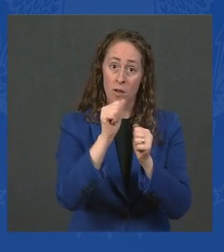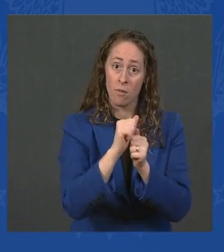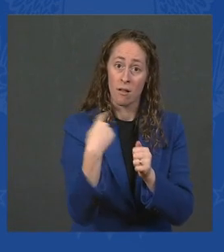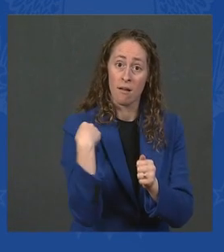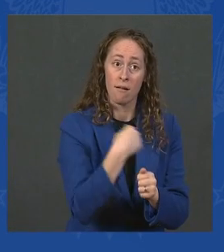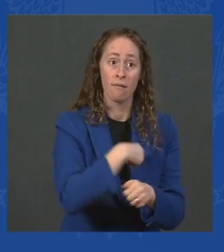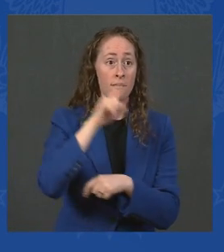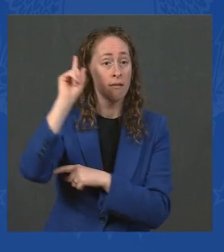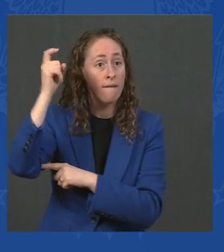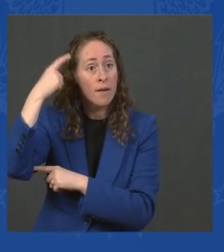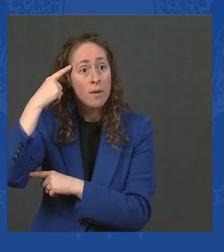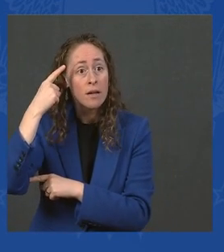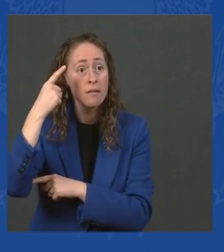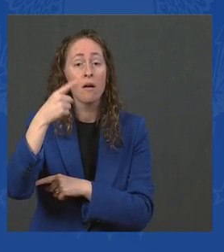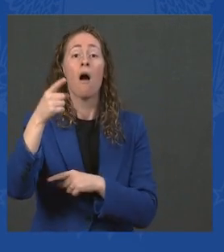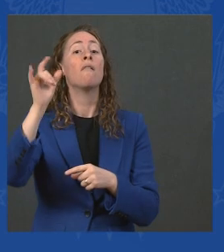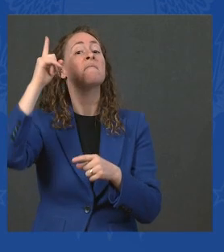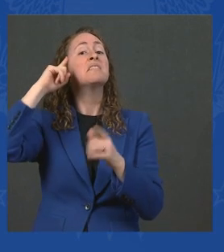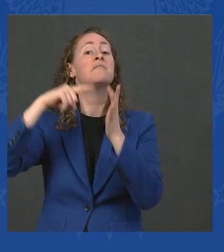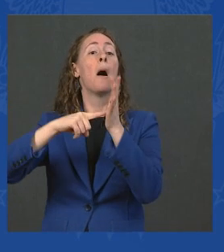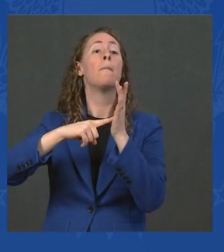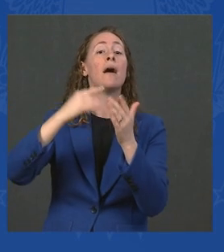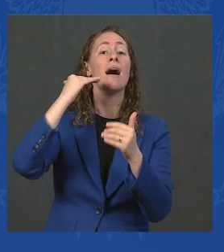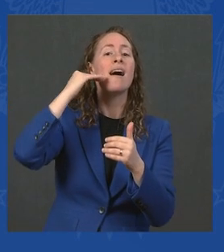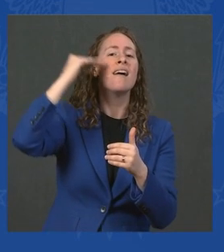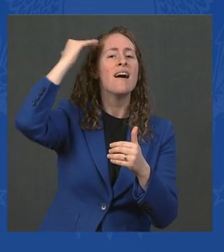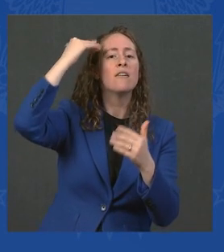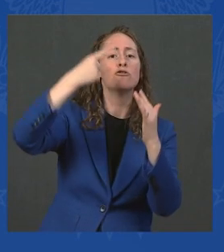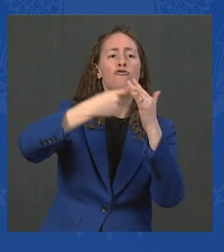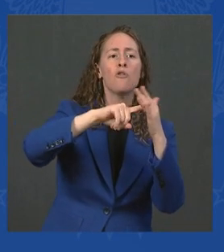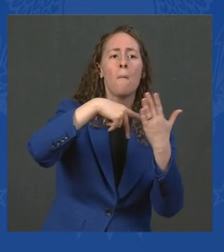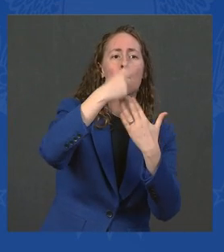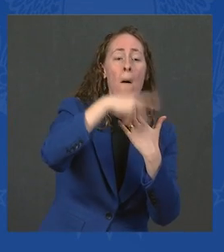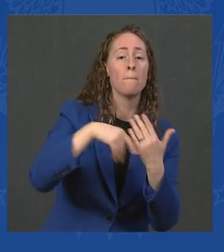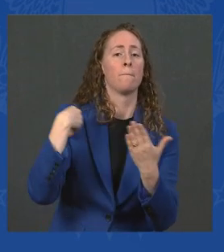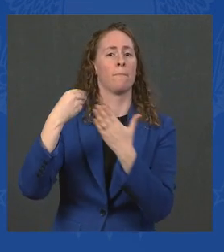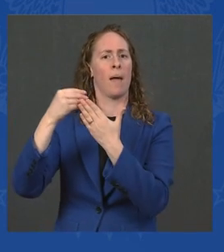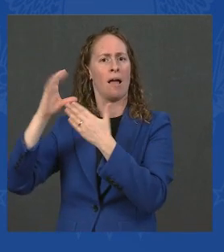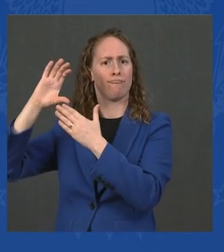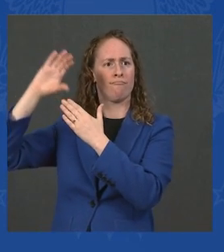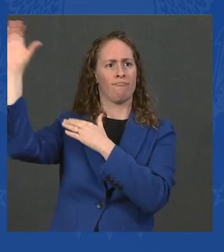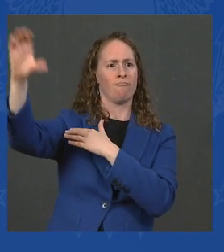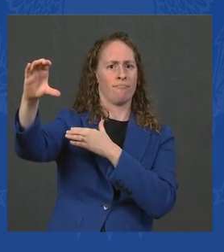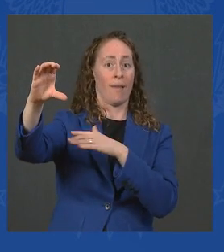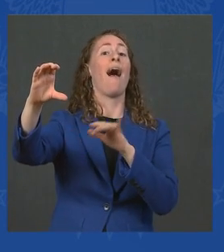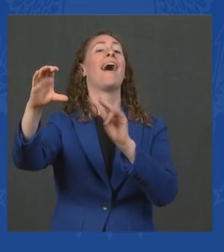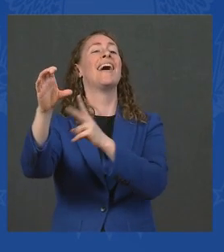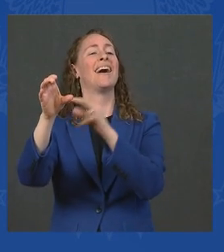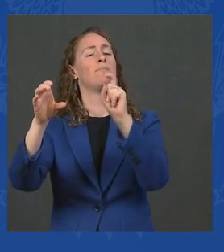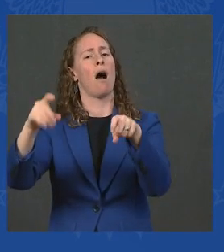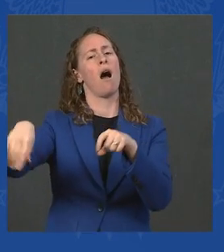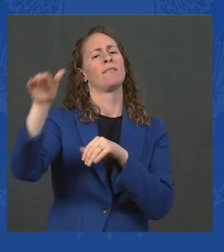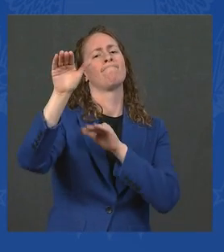because it's funded by the federal government. But I'm calling on all governors to require vaccinations for all teachers and staff.